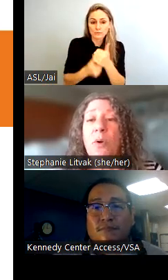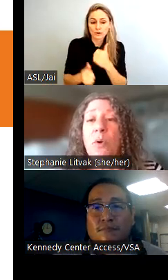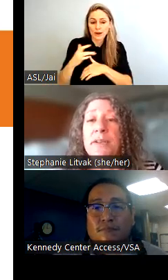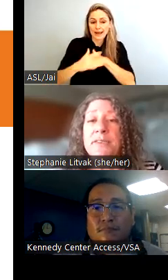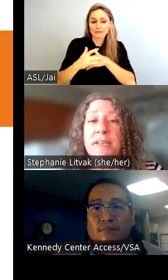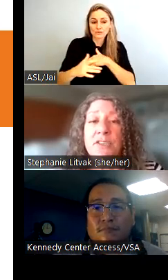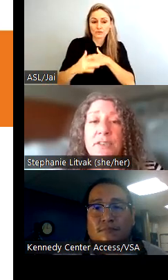organization.